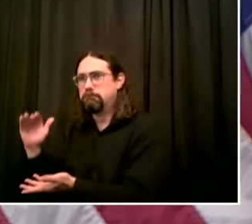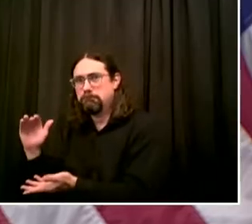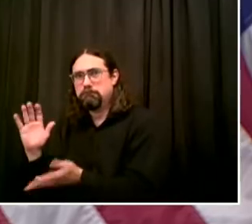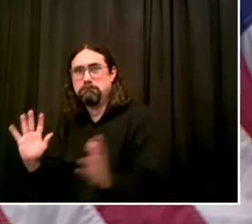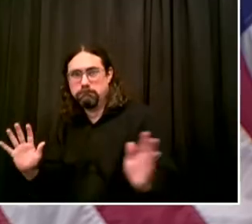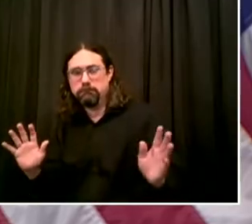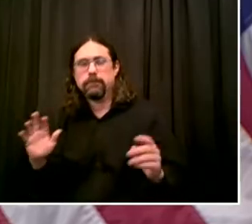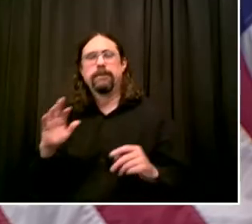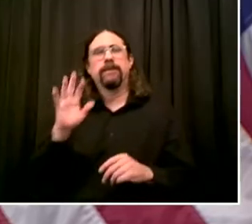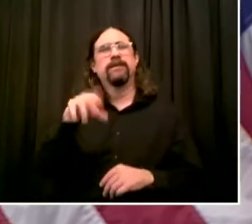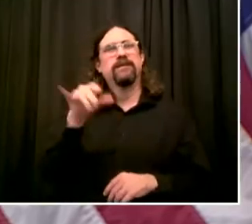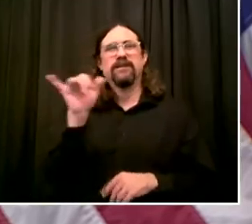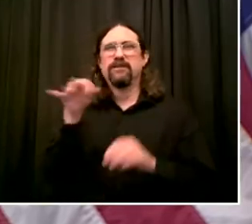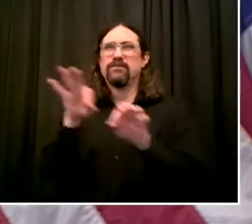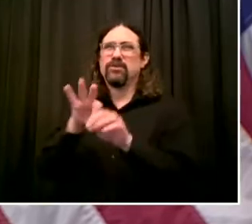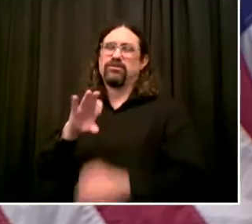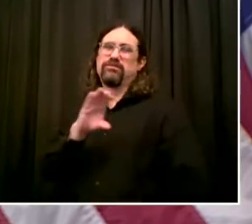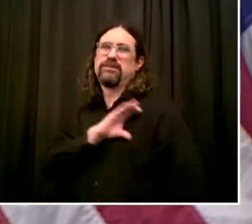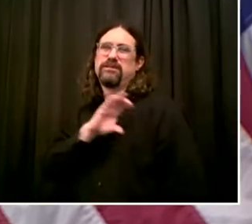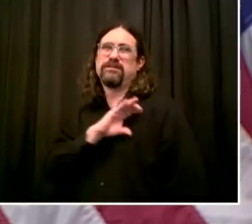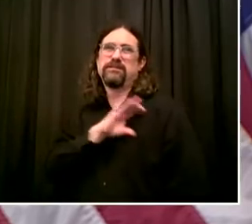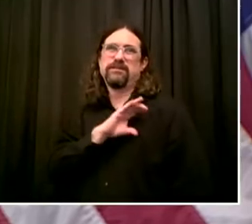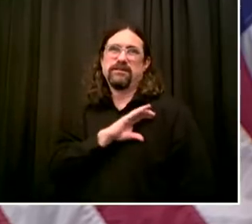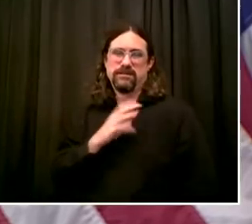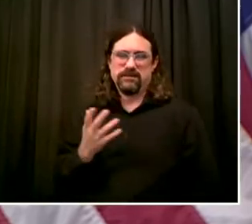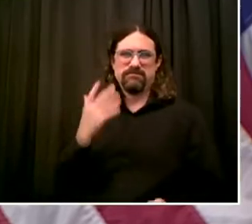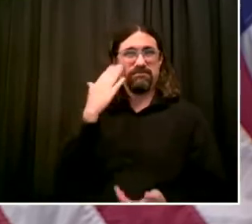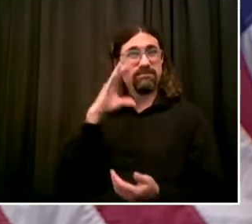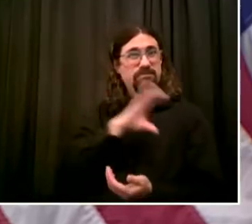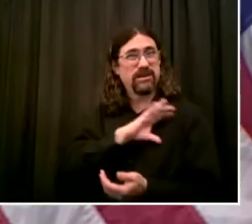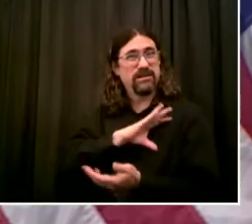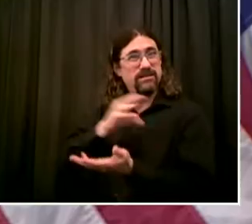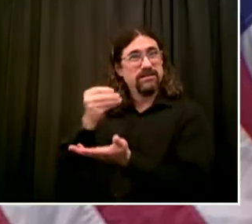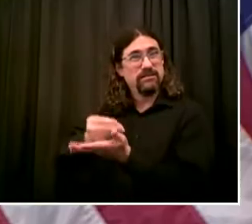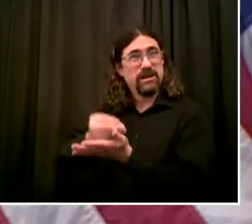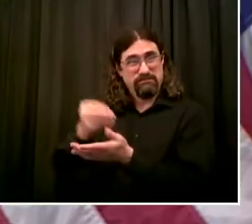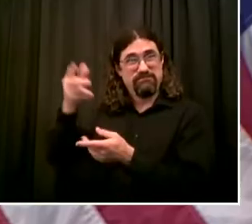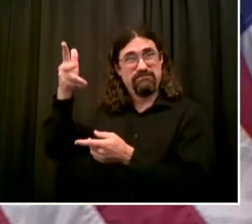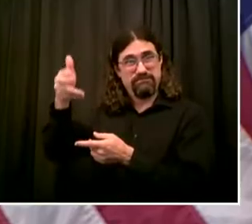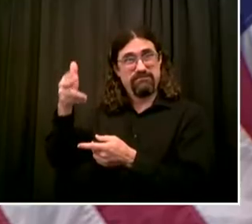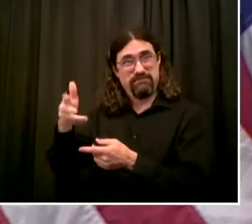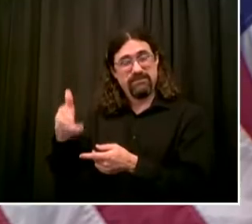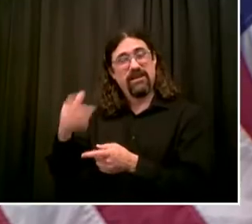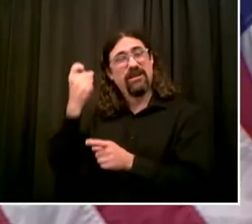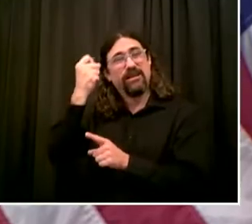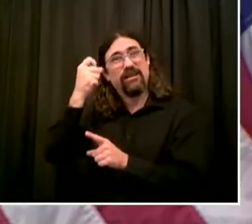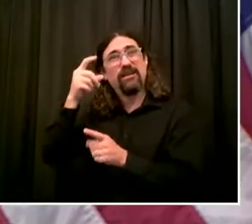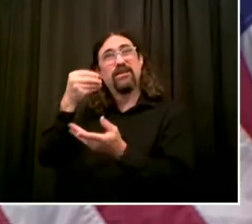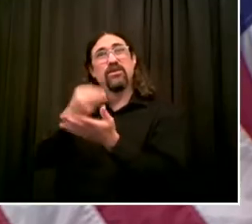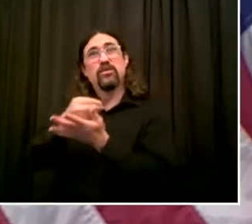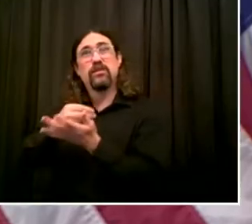AND MY OFFICE AND THE CITY